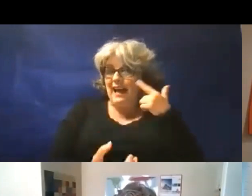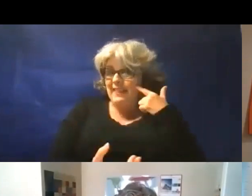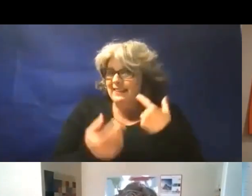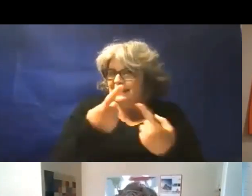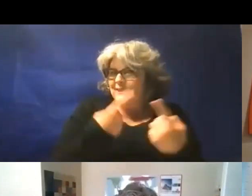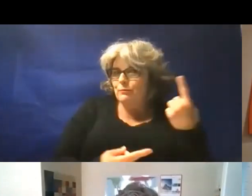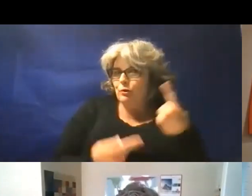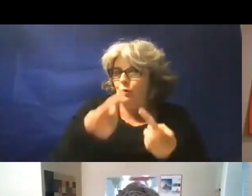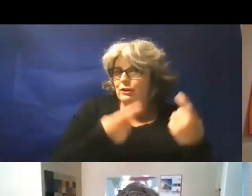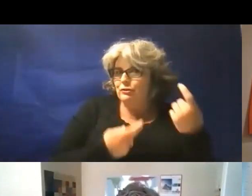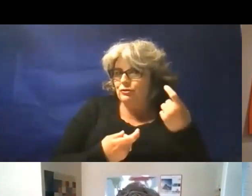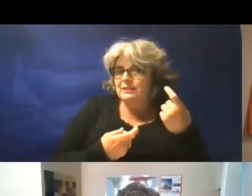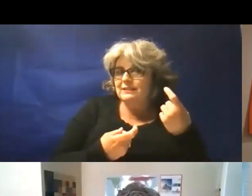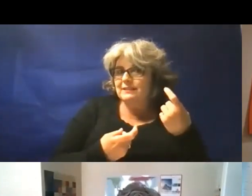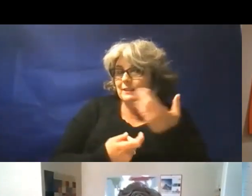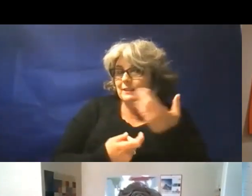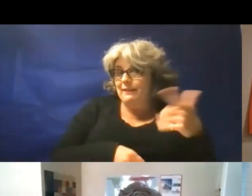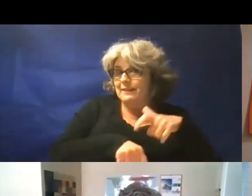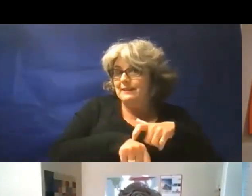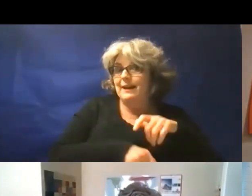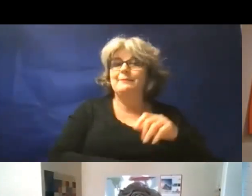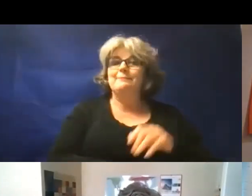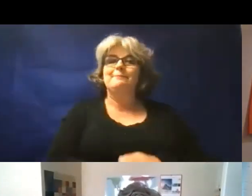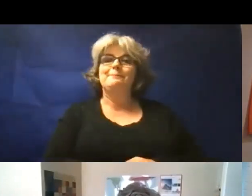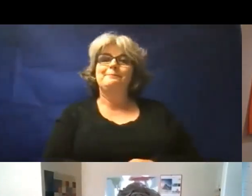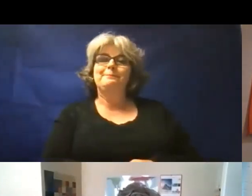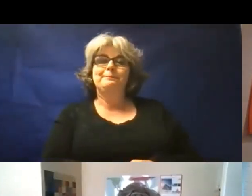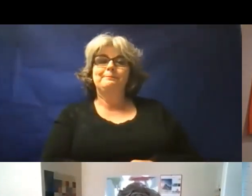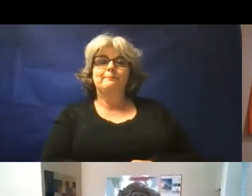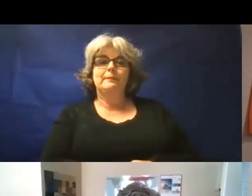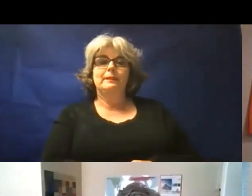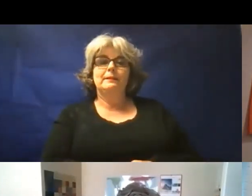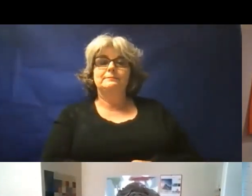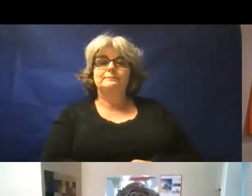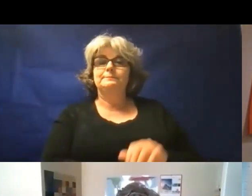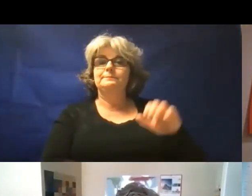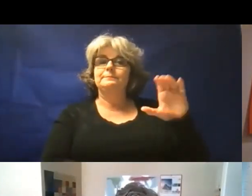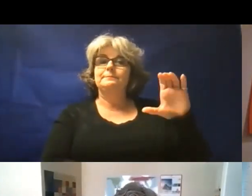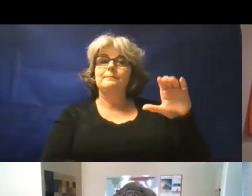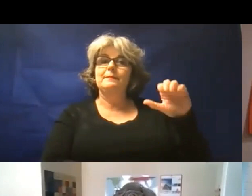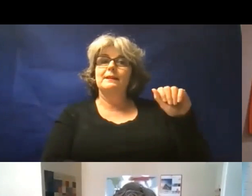to get to if you have the time Catherine um one of our questions came in about best practices